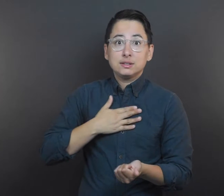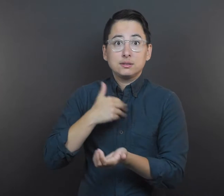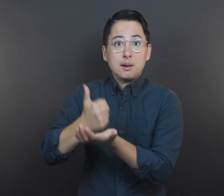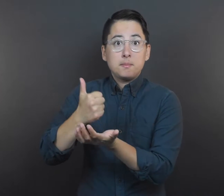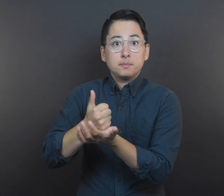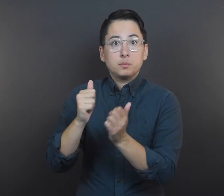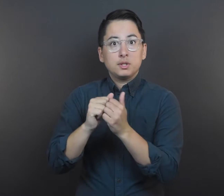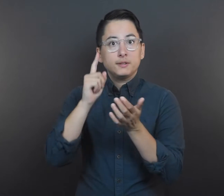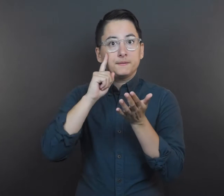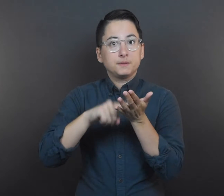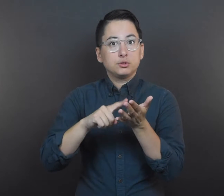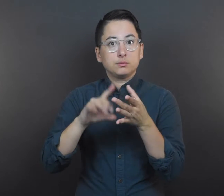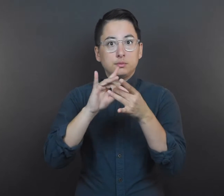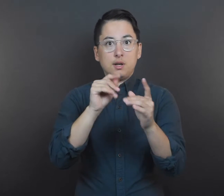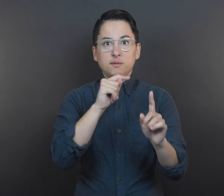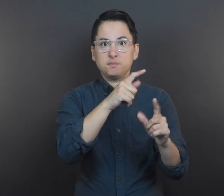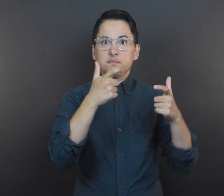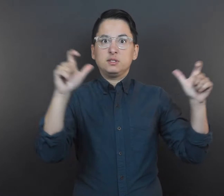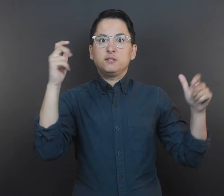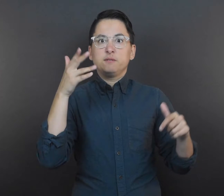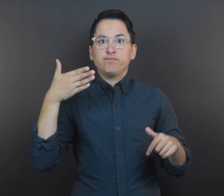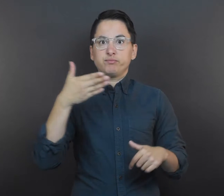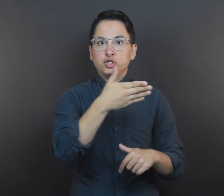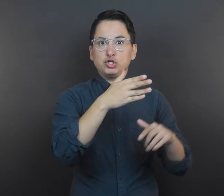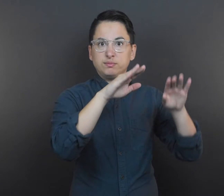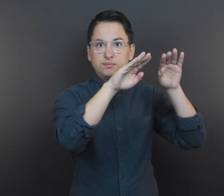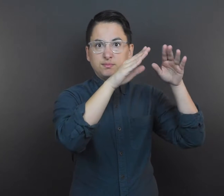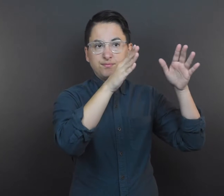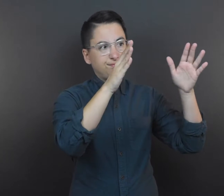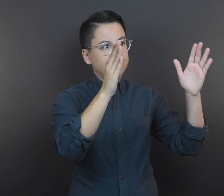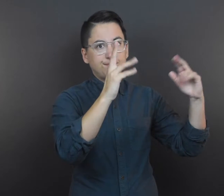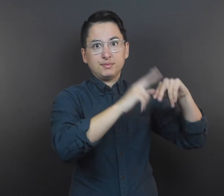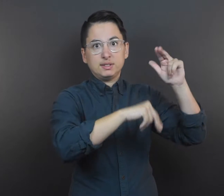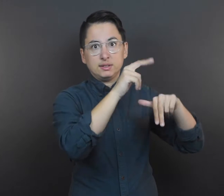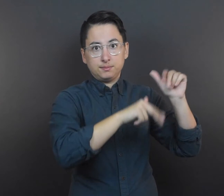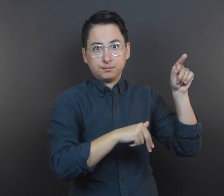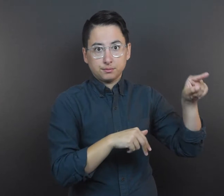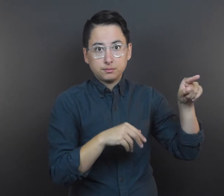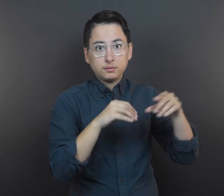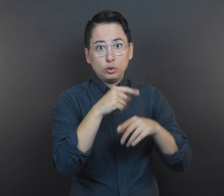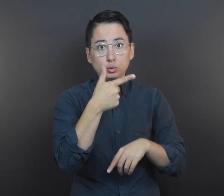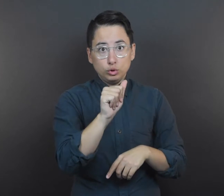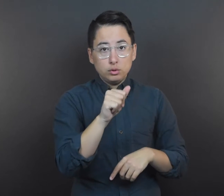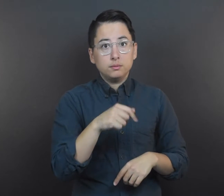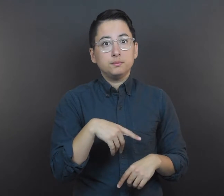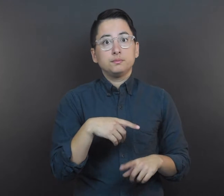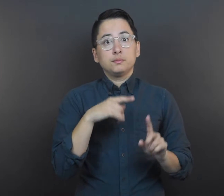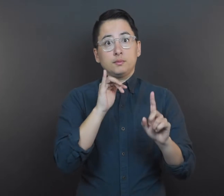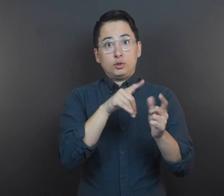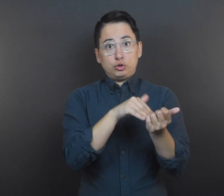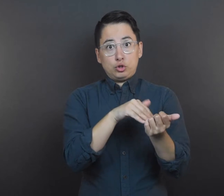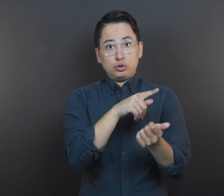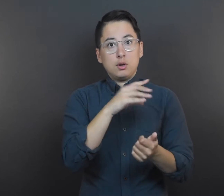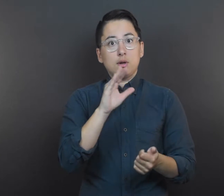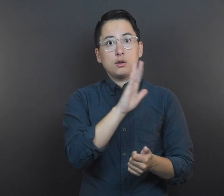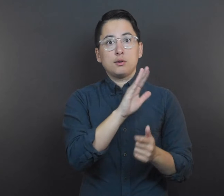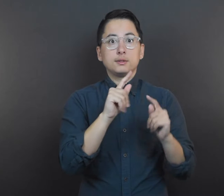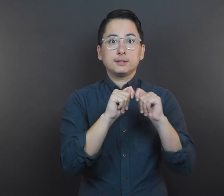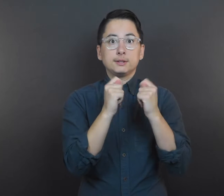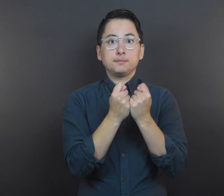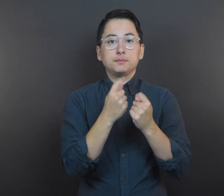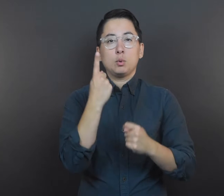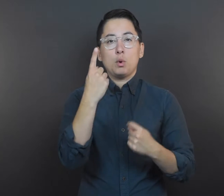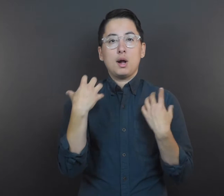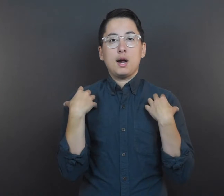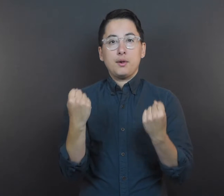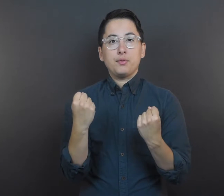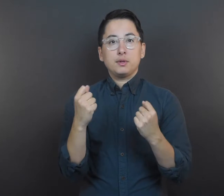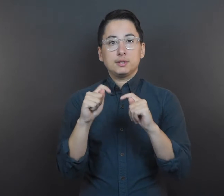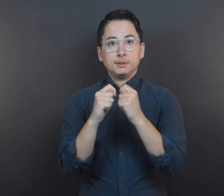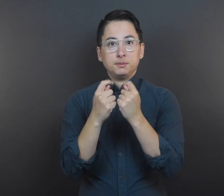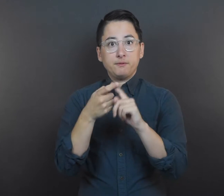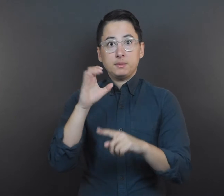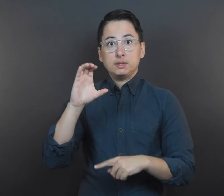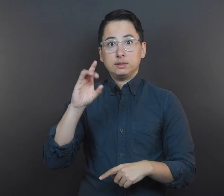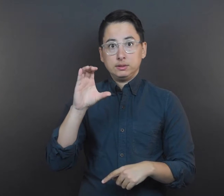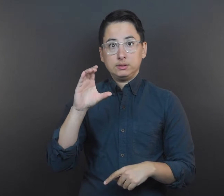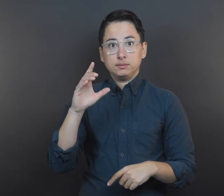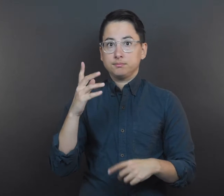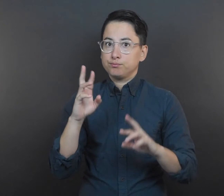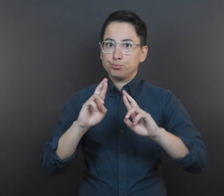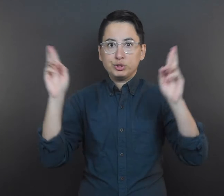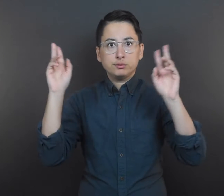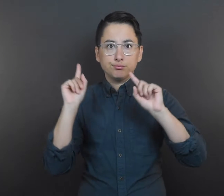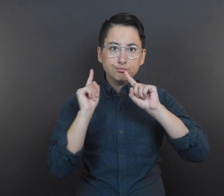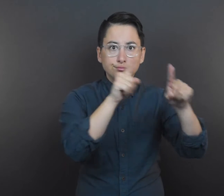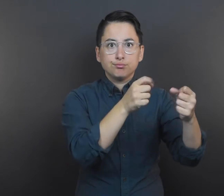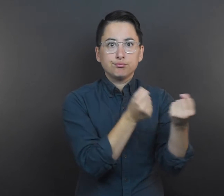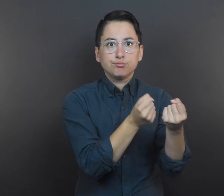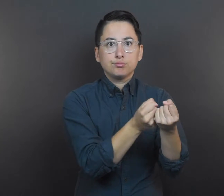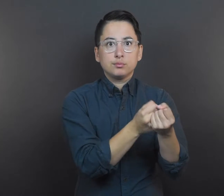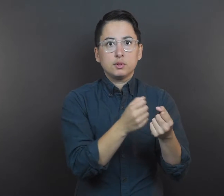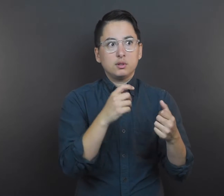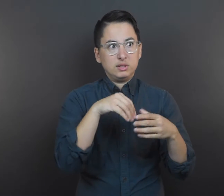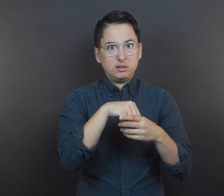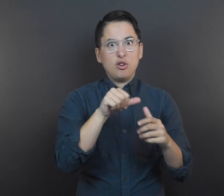and CDC’s One Health Team were ready to assist in yet another unique setting.